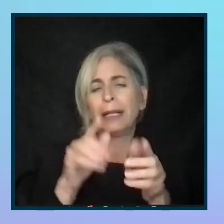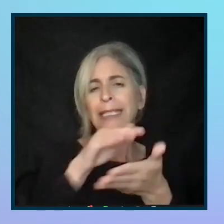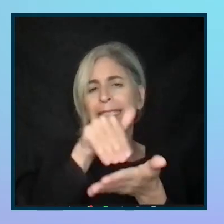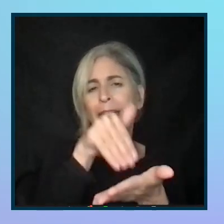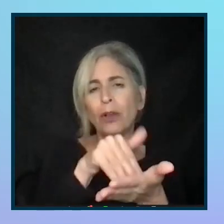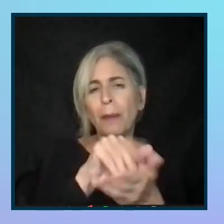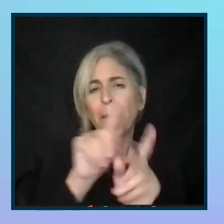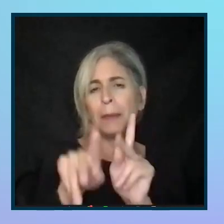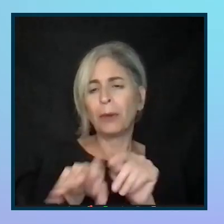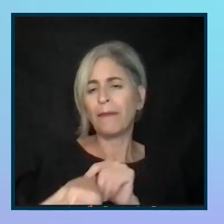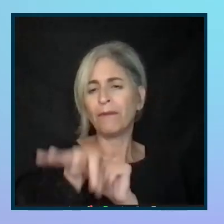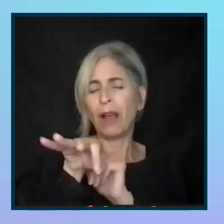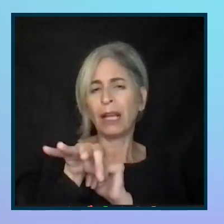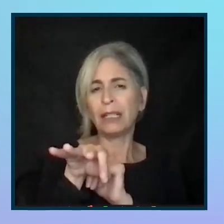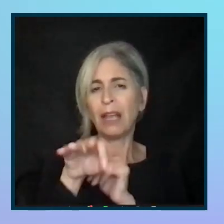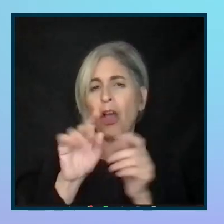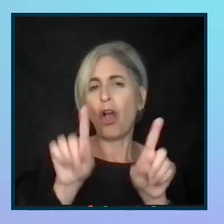and then making that part of the onboarding as well.